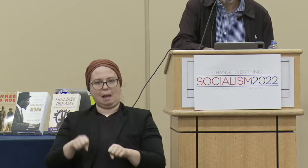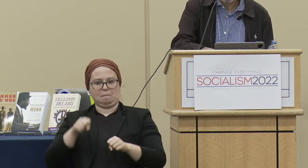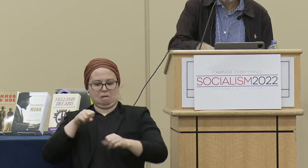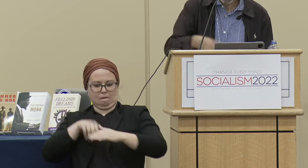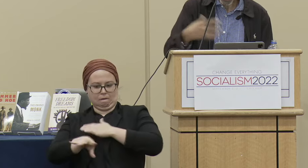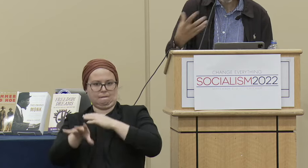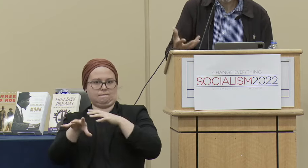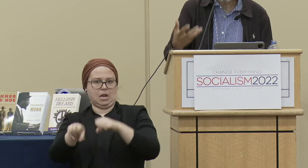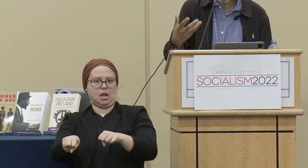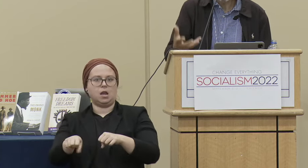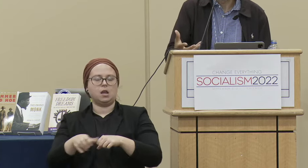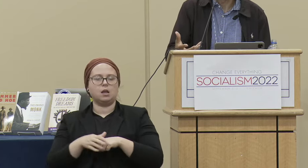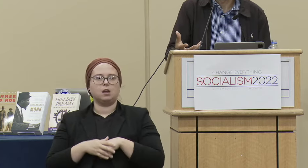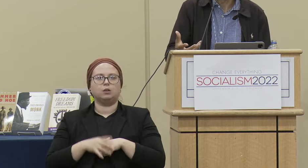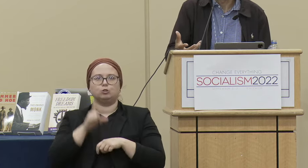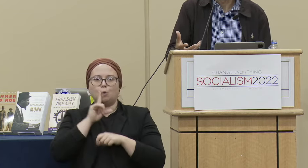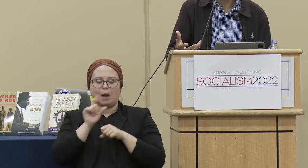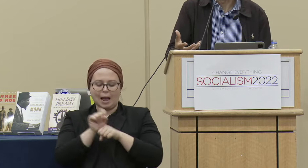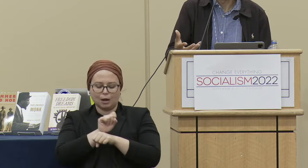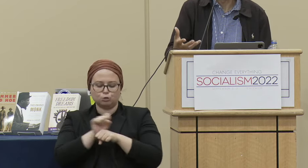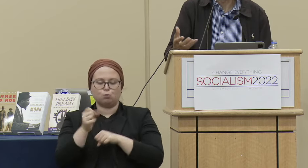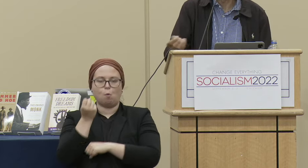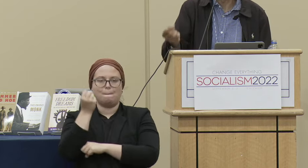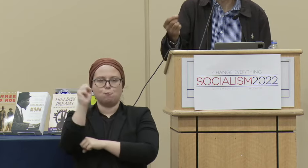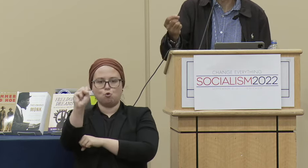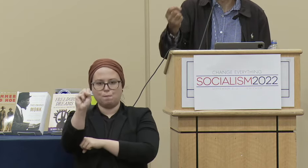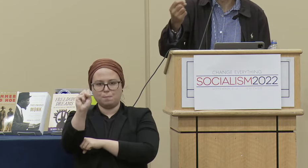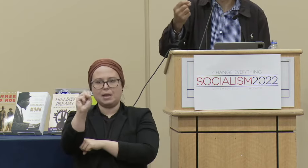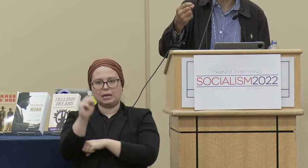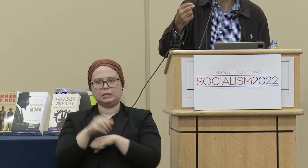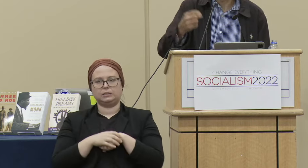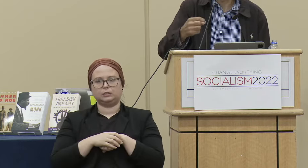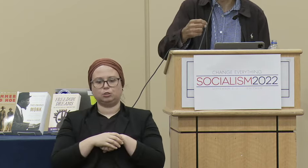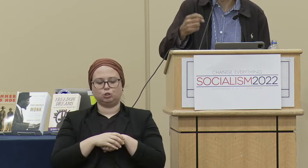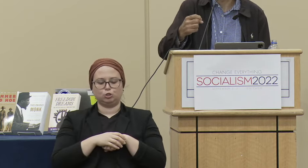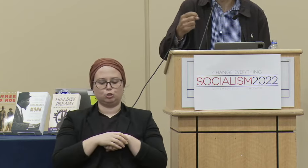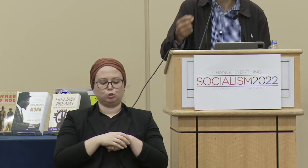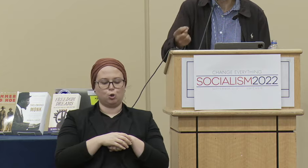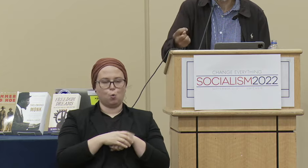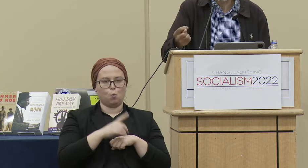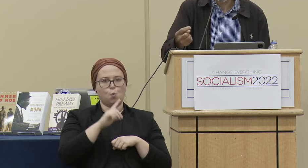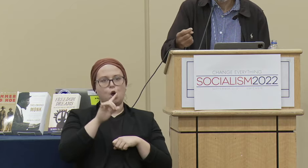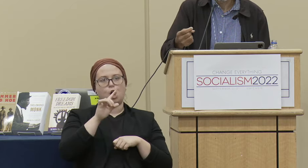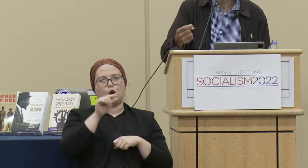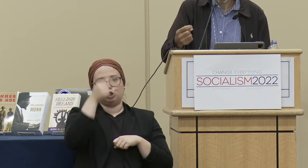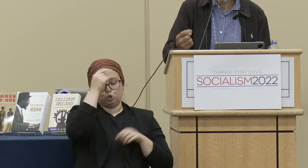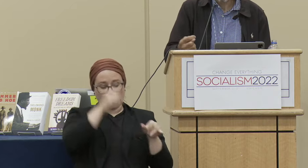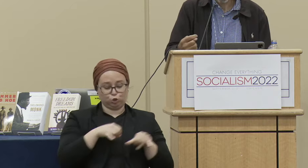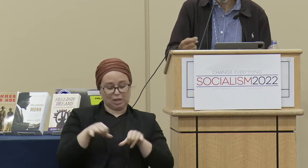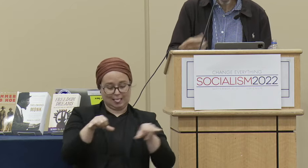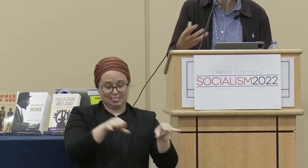invasion . I want to really emphasize this, because actual